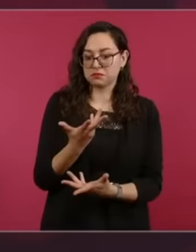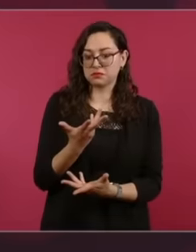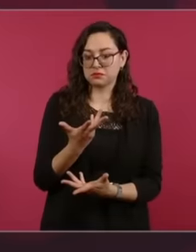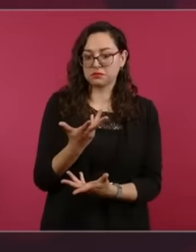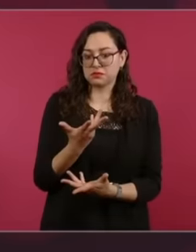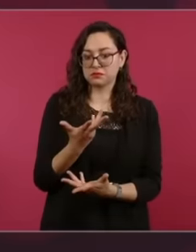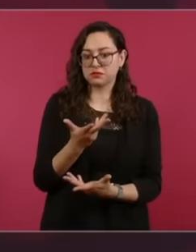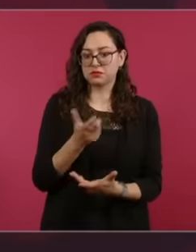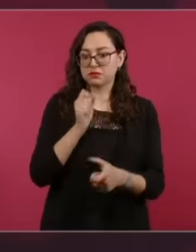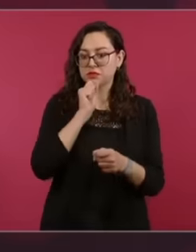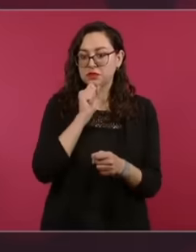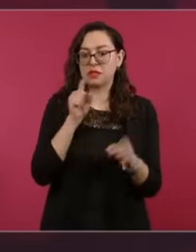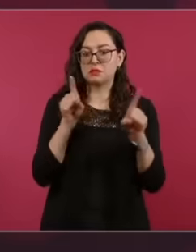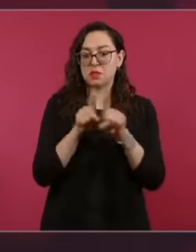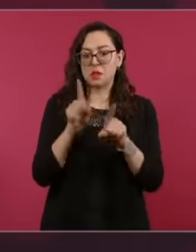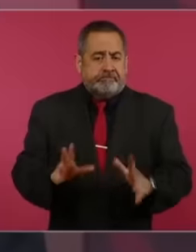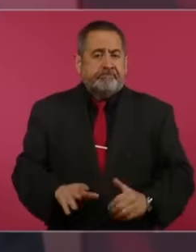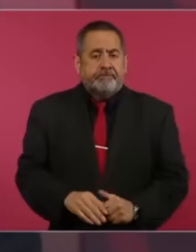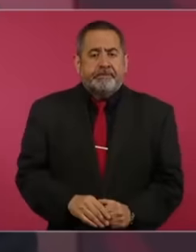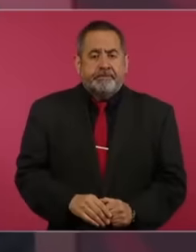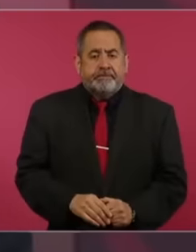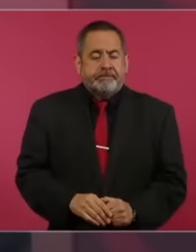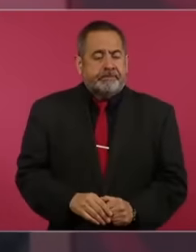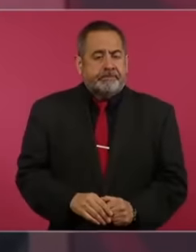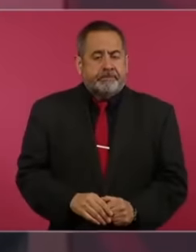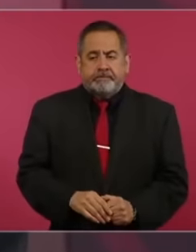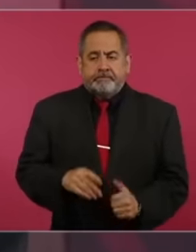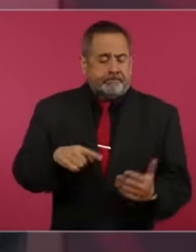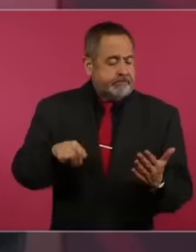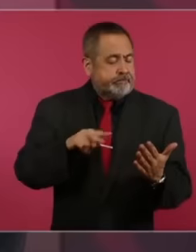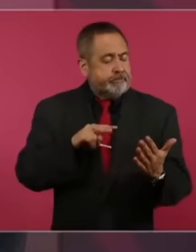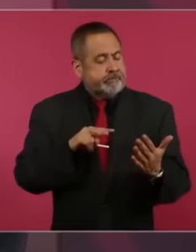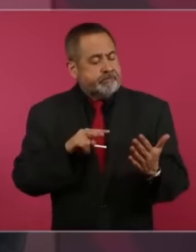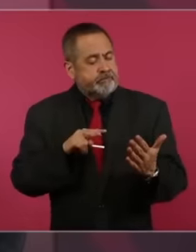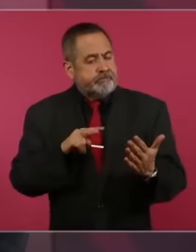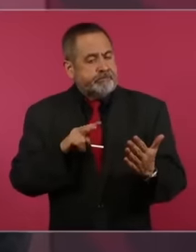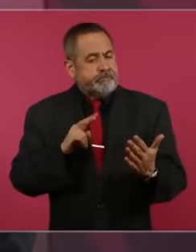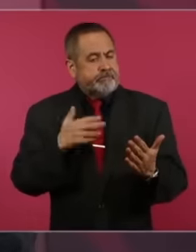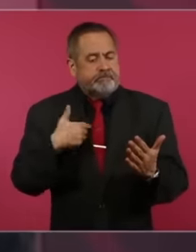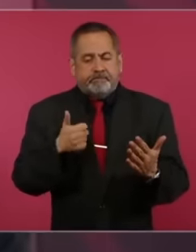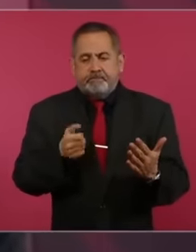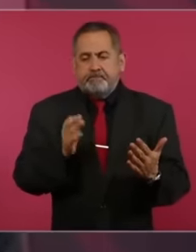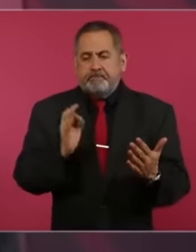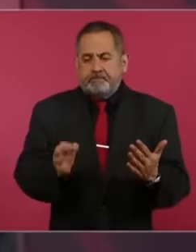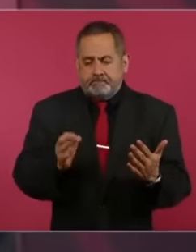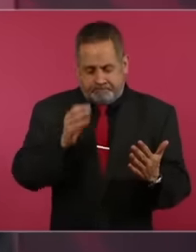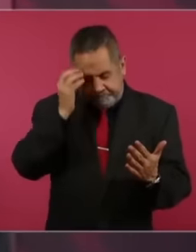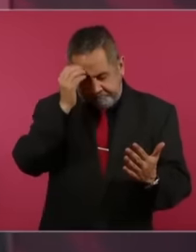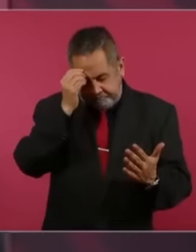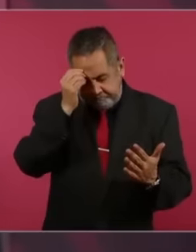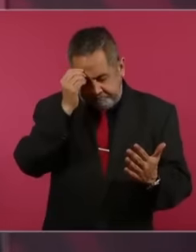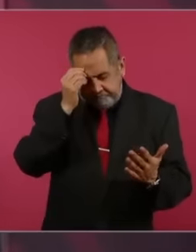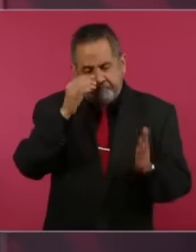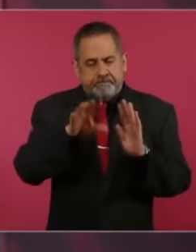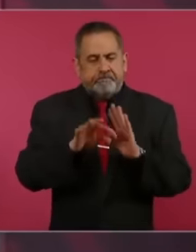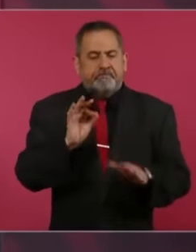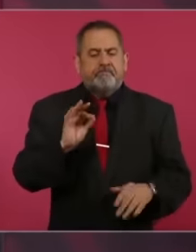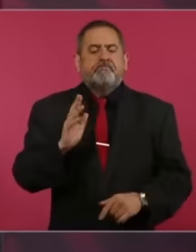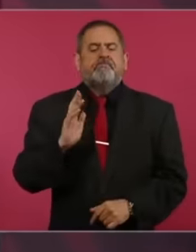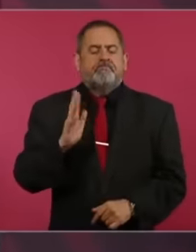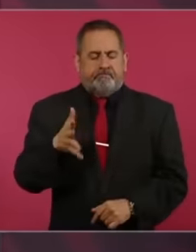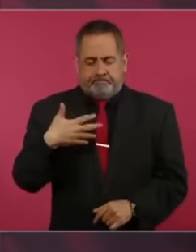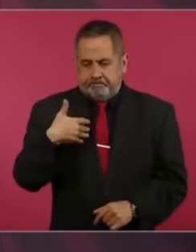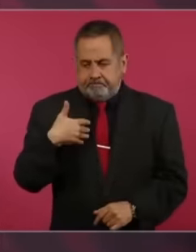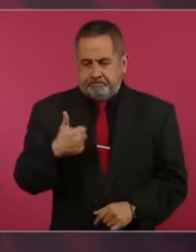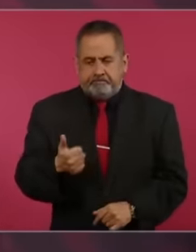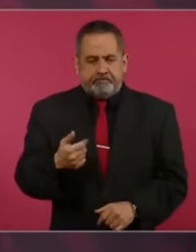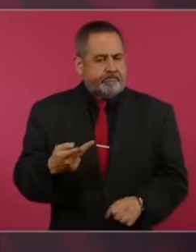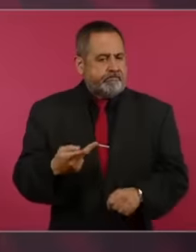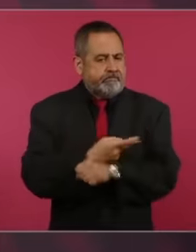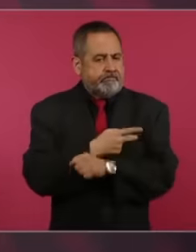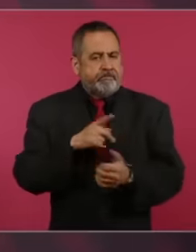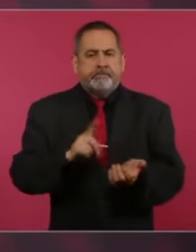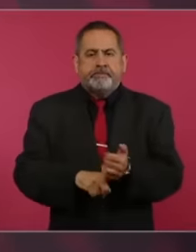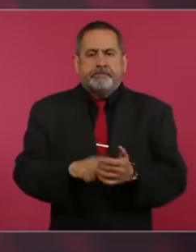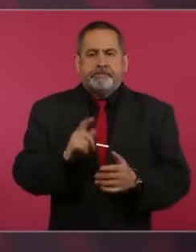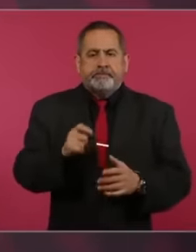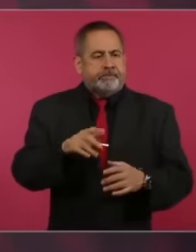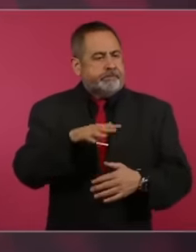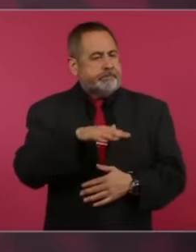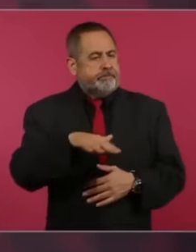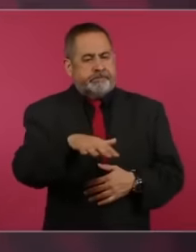to have a criterion of what is happening with this matter